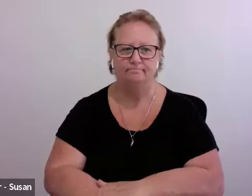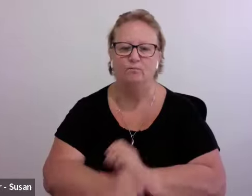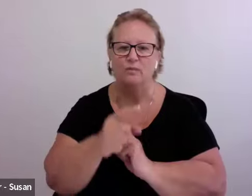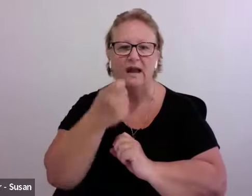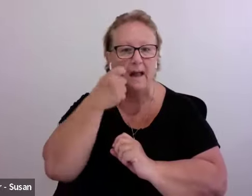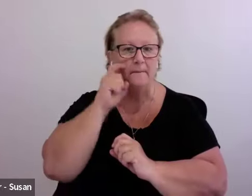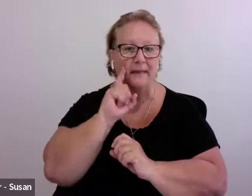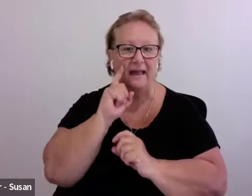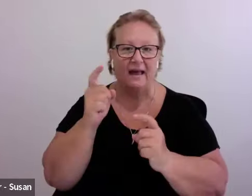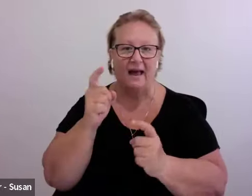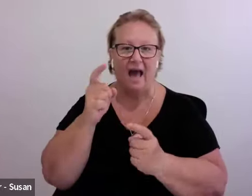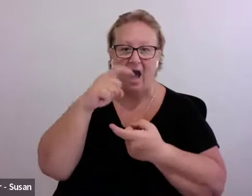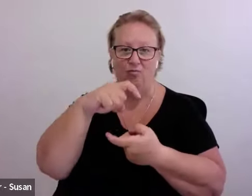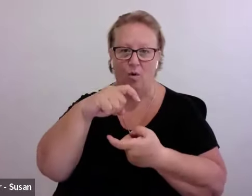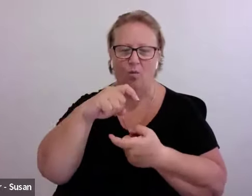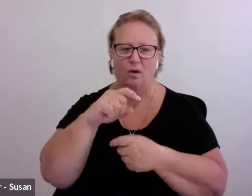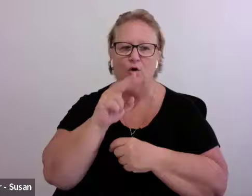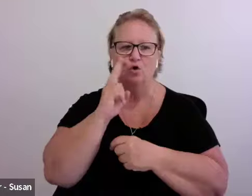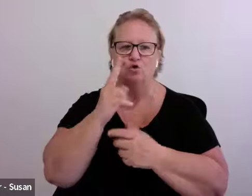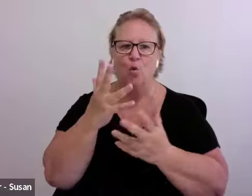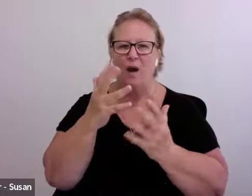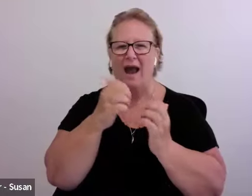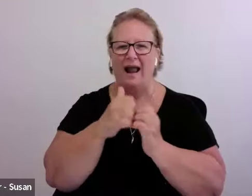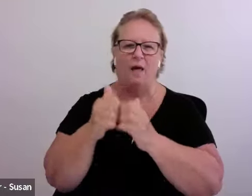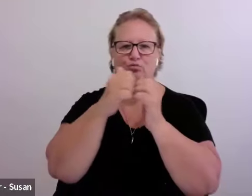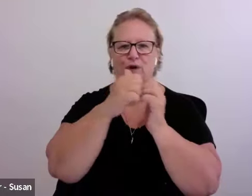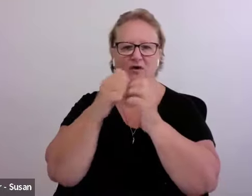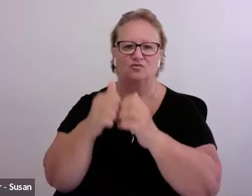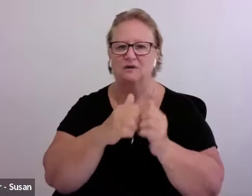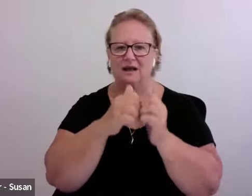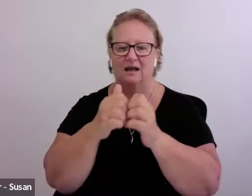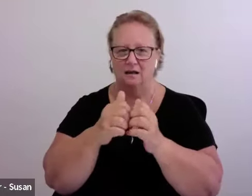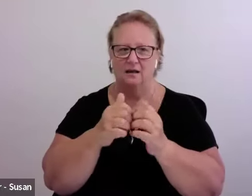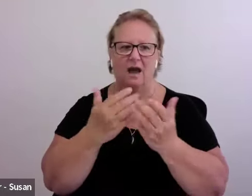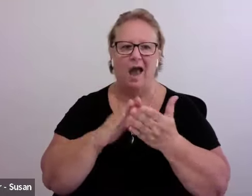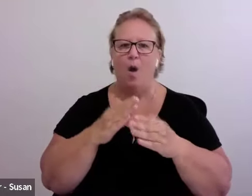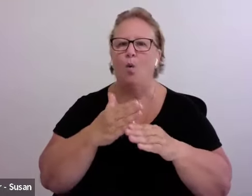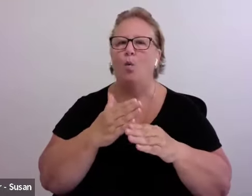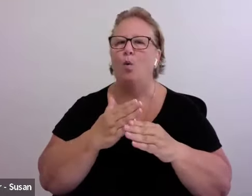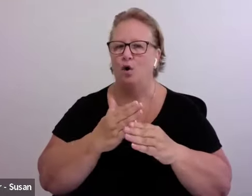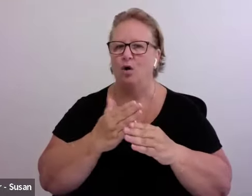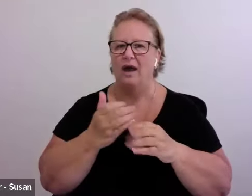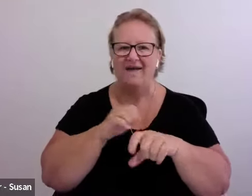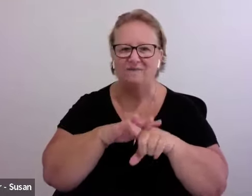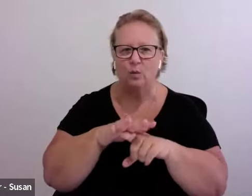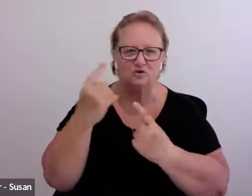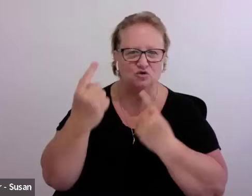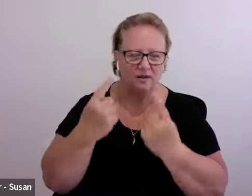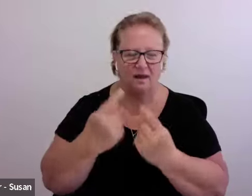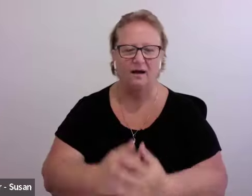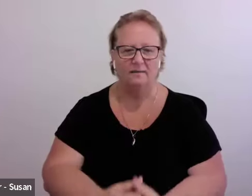leadership, accountability are shared across the project. ) The arrows at the centre represent collaboration and